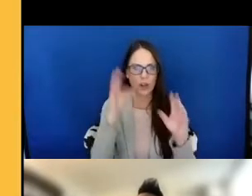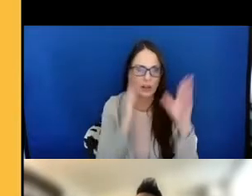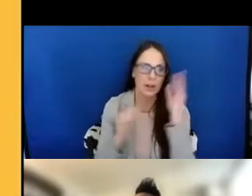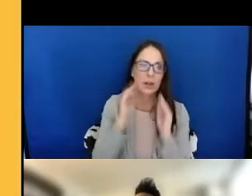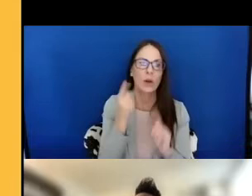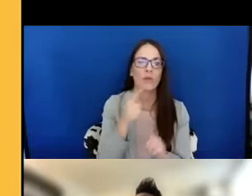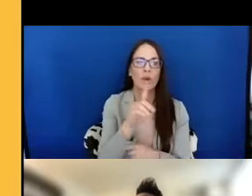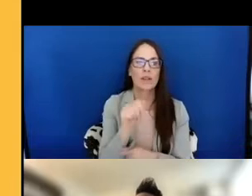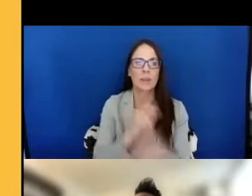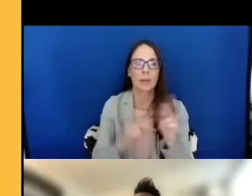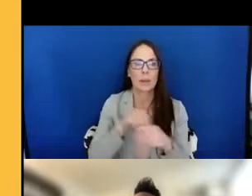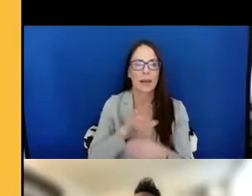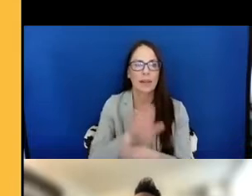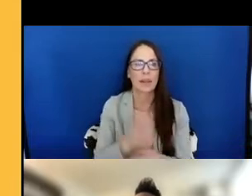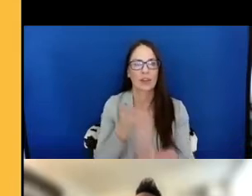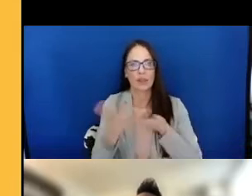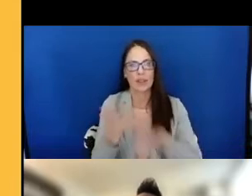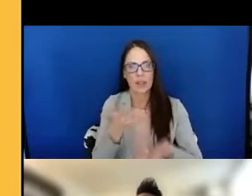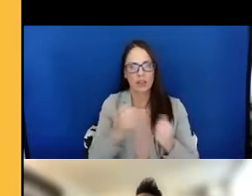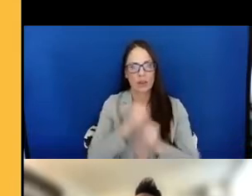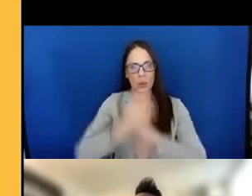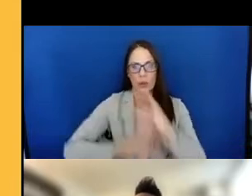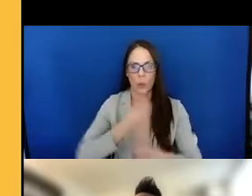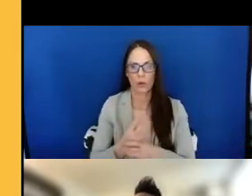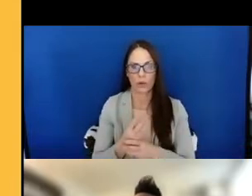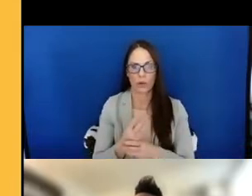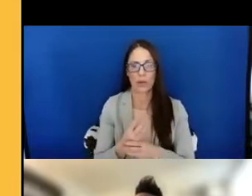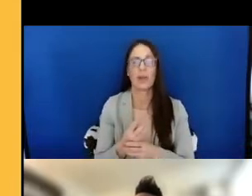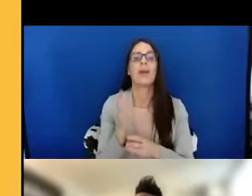15:29:23 and their transactions with the world. This again results in the failures of emergency